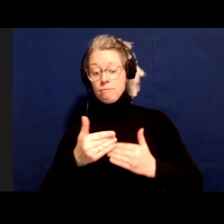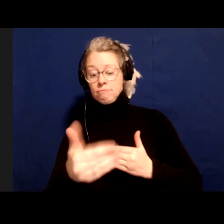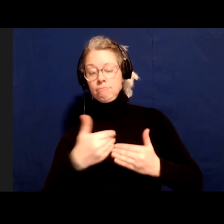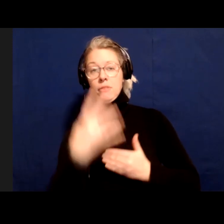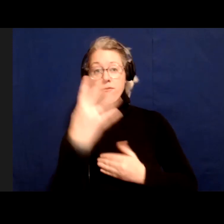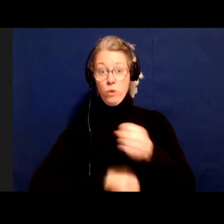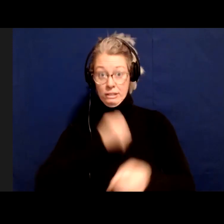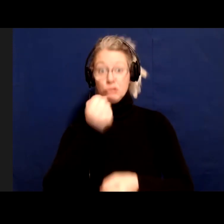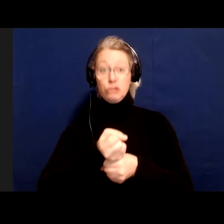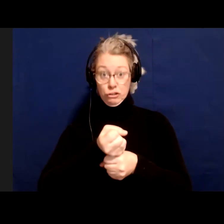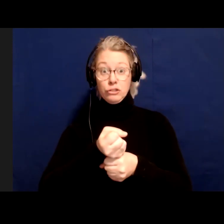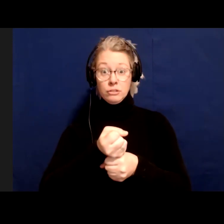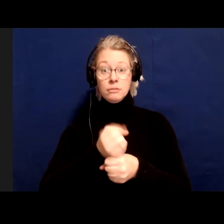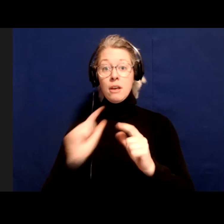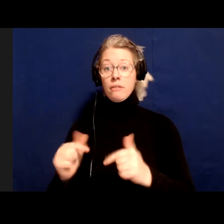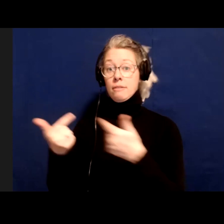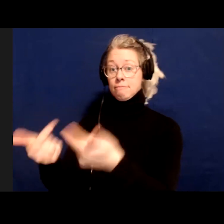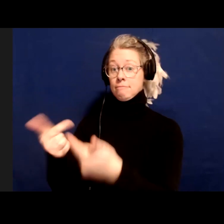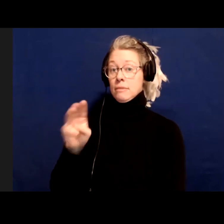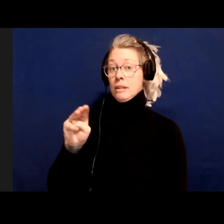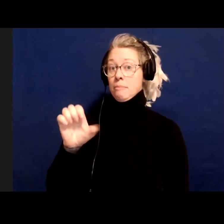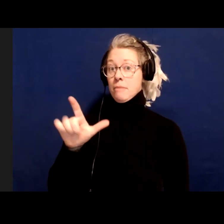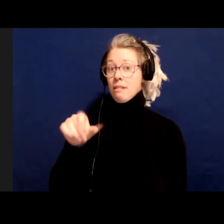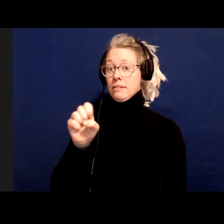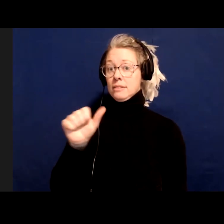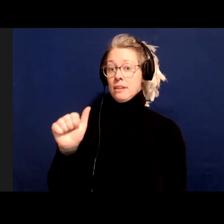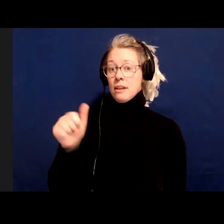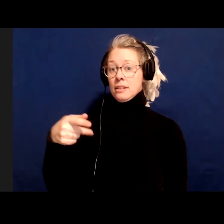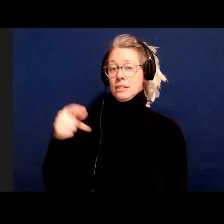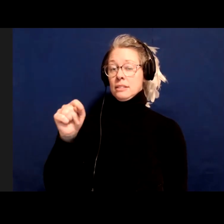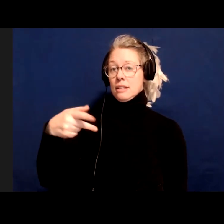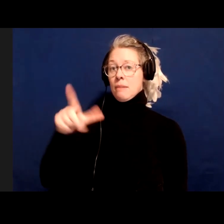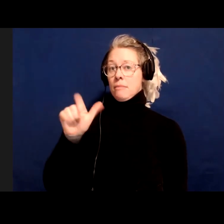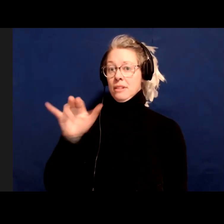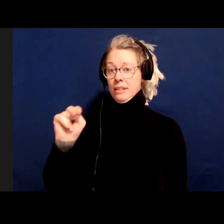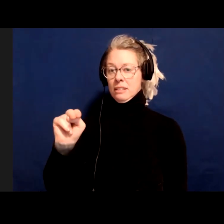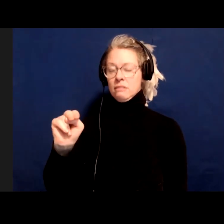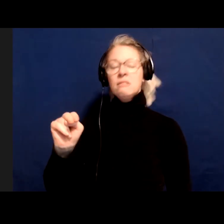And then Melissa Tuplin, who is our director of Community Investment and Research, will